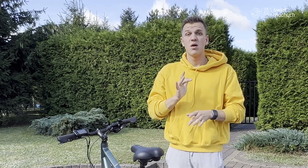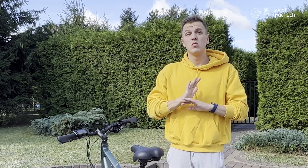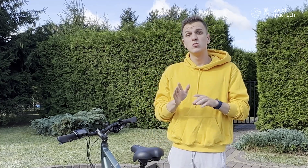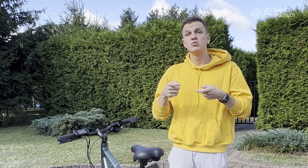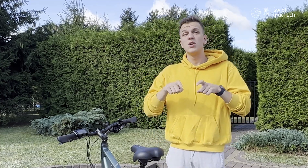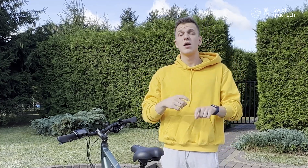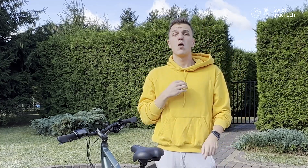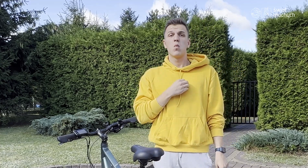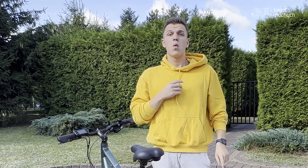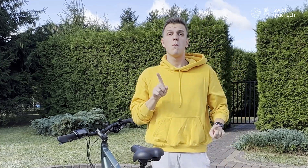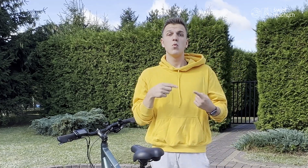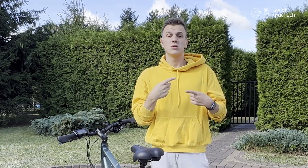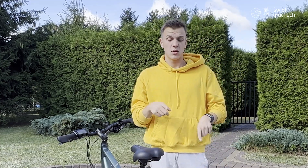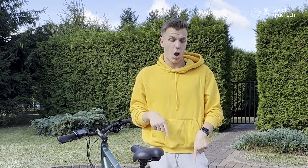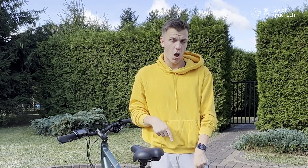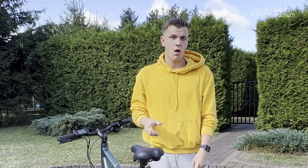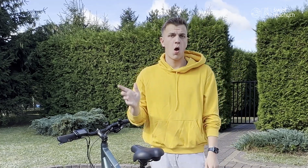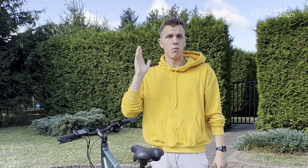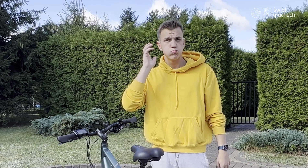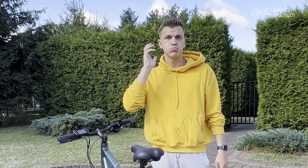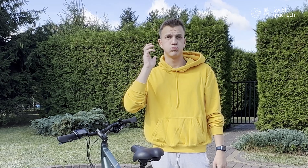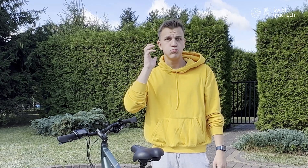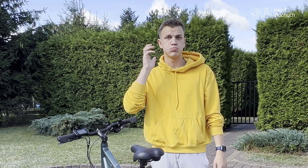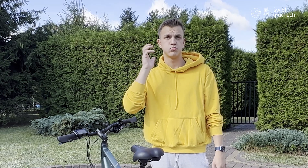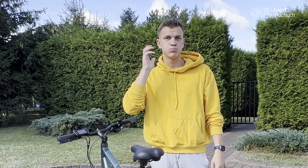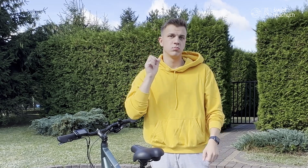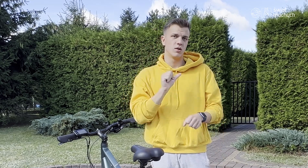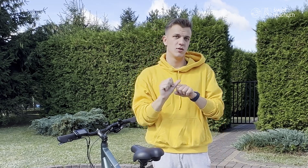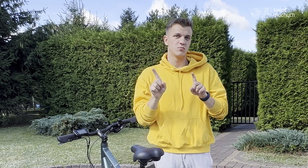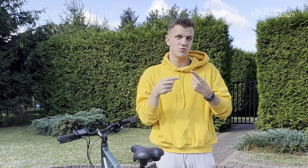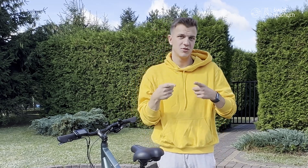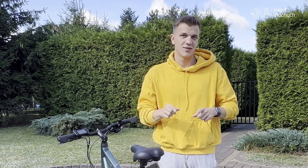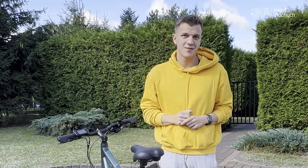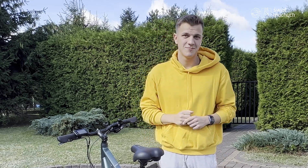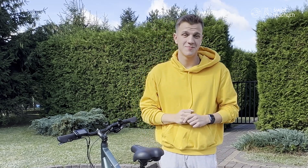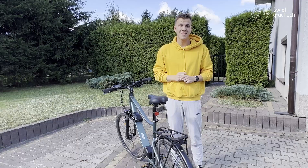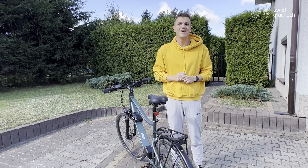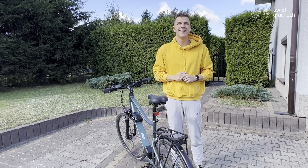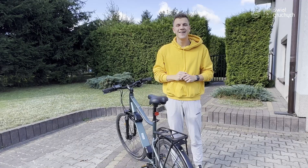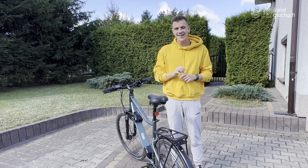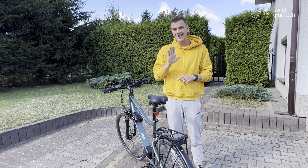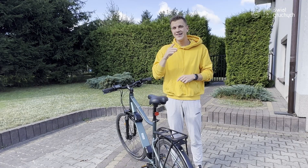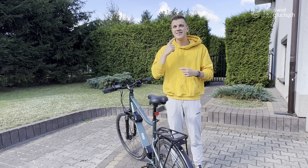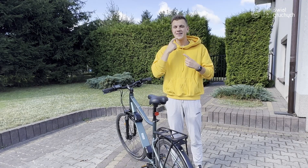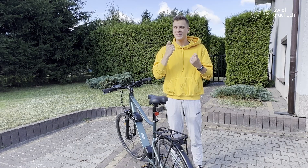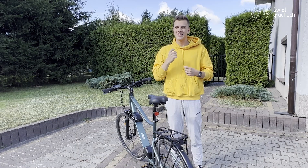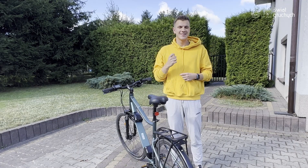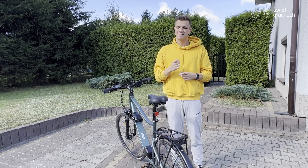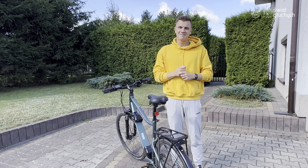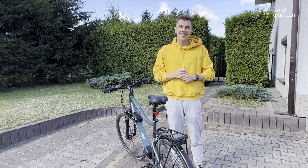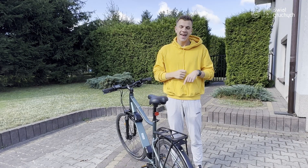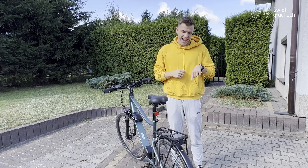who like to listen to good music during their break. Another joke...